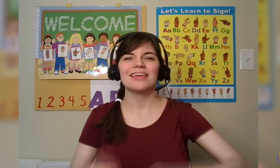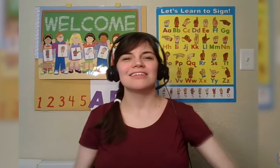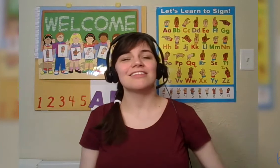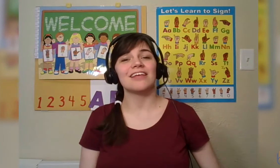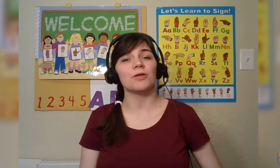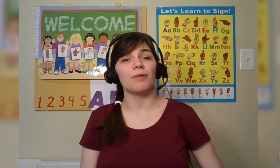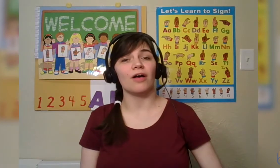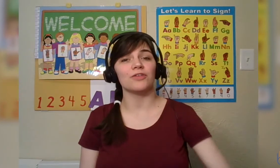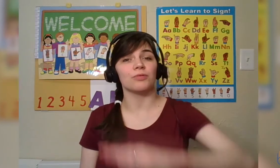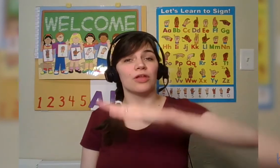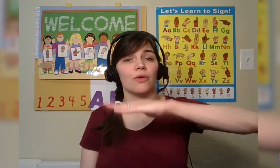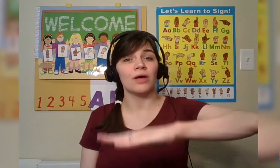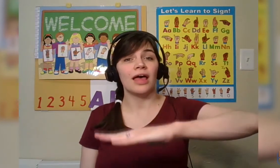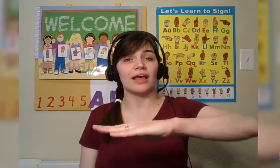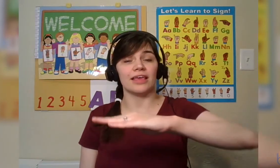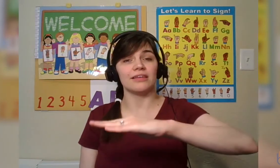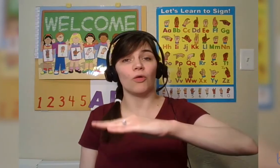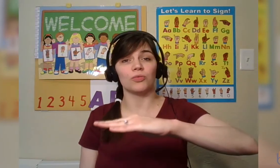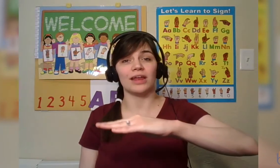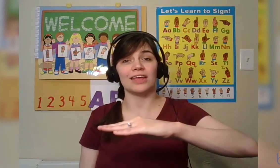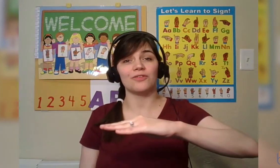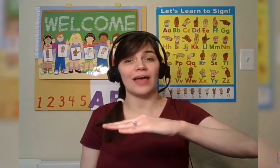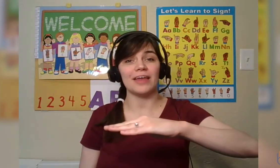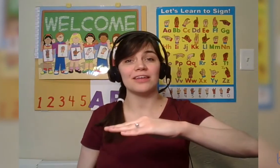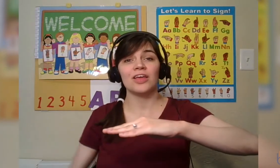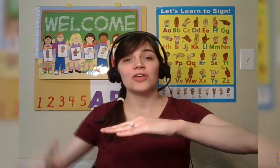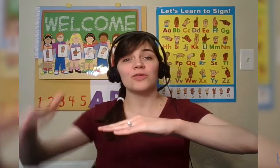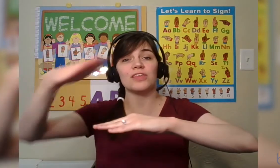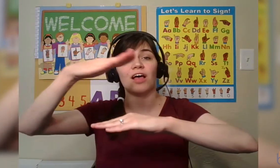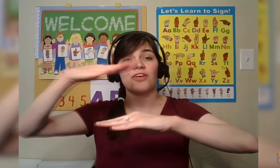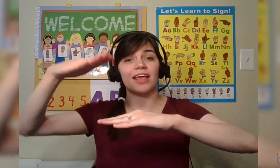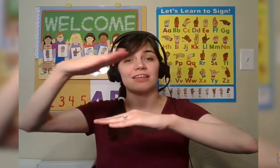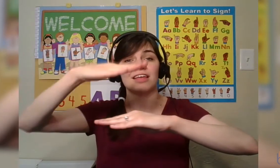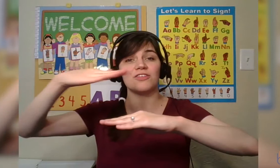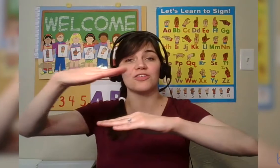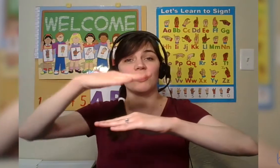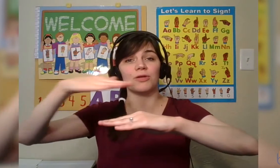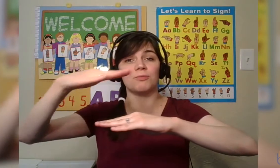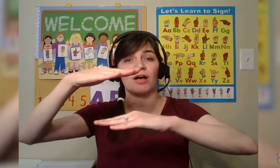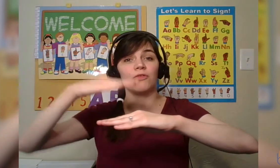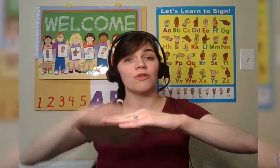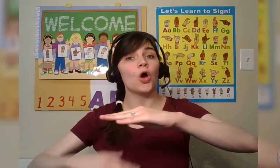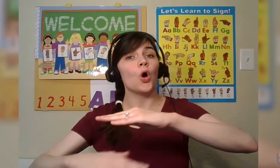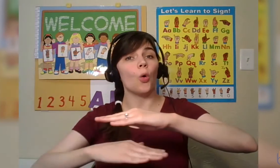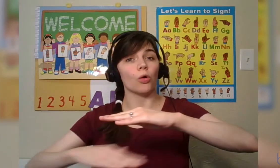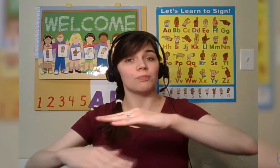To sign, "above and below," again hold one hand flat. Use the other hand and circle it. Above or below.